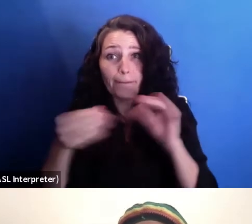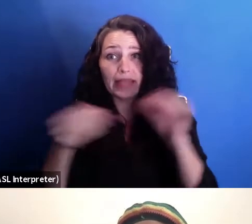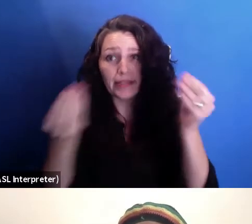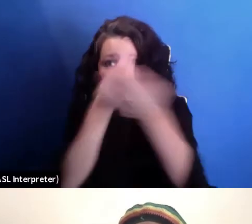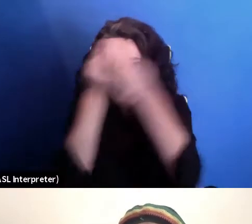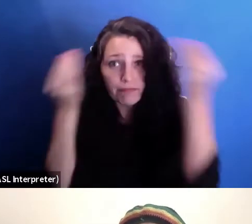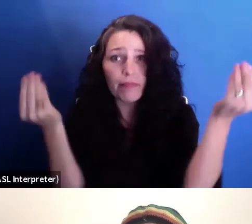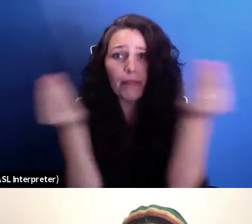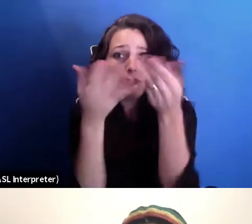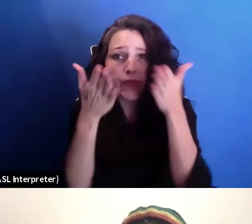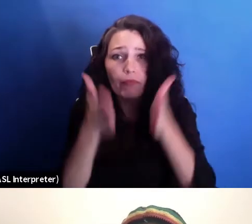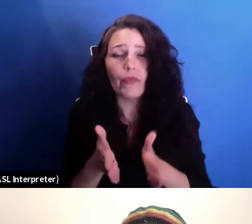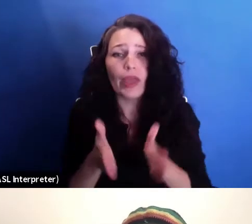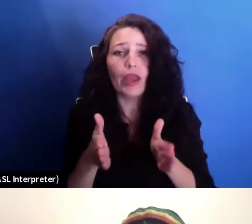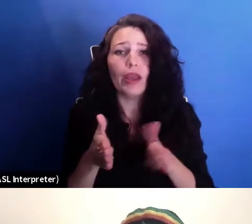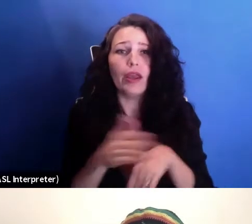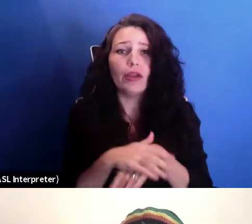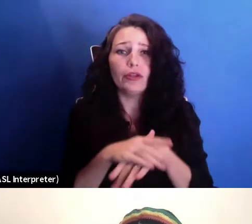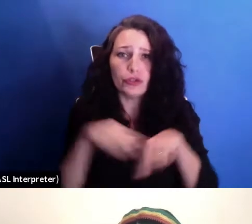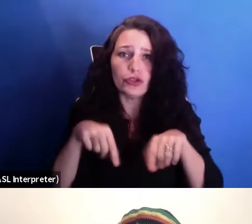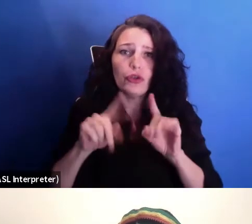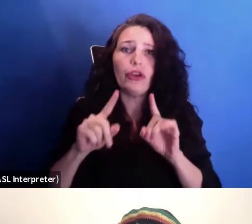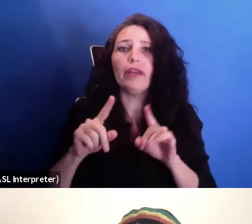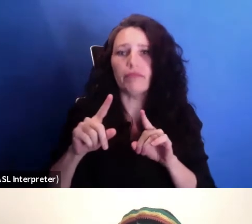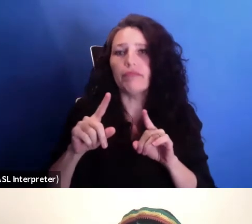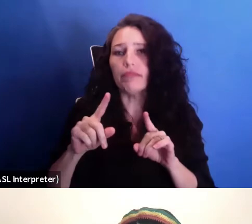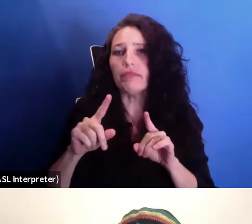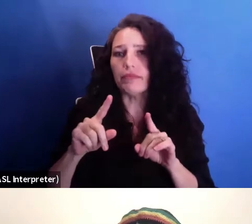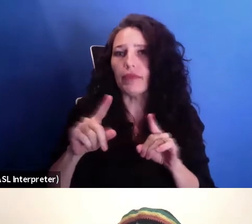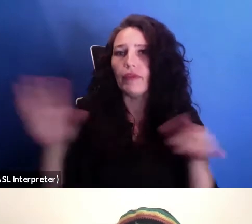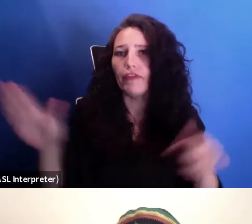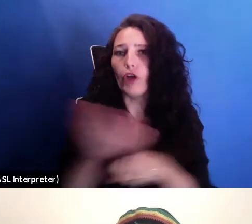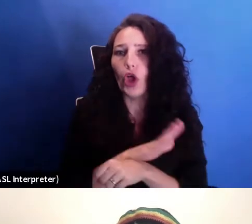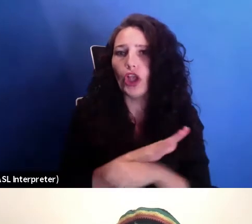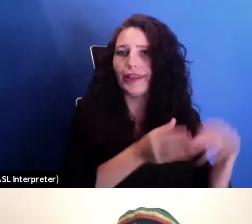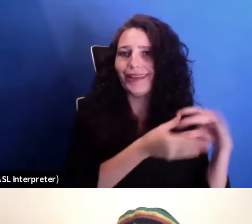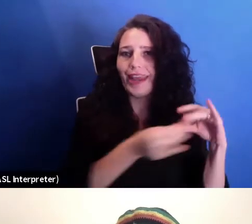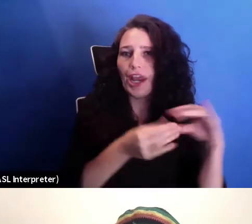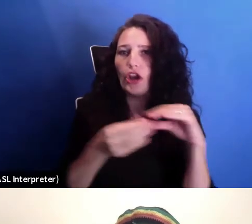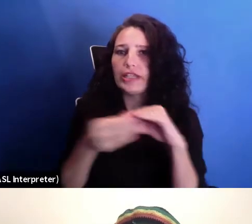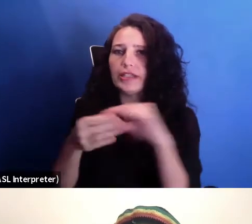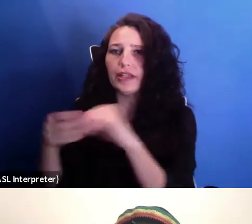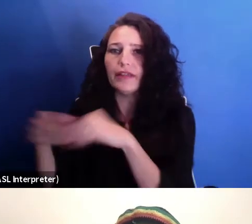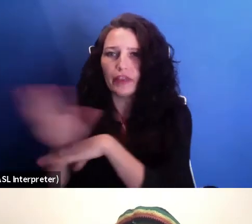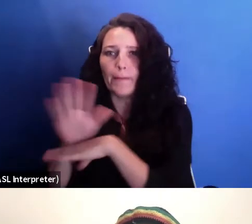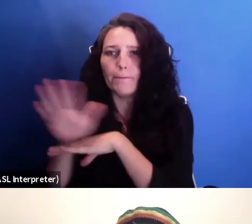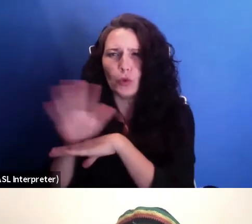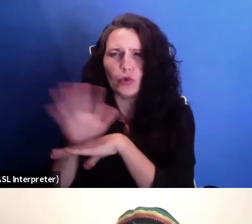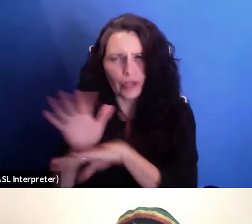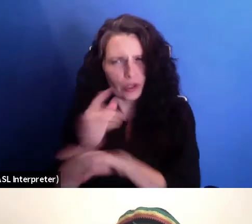along with Jim, through the narrative, right? Yeah. I think,